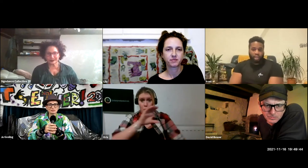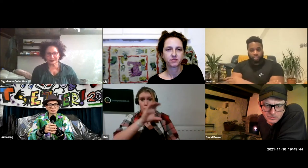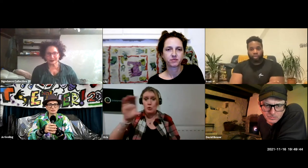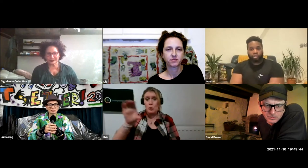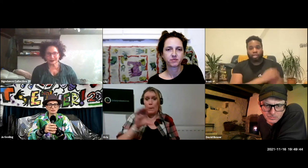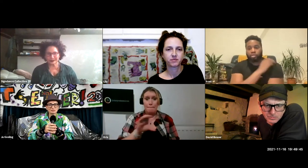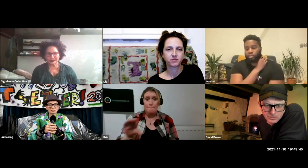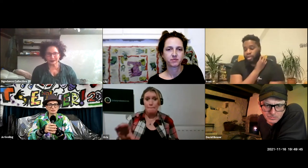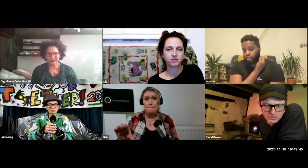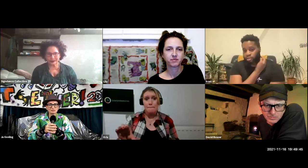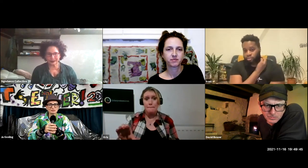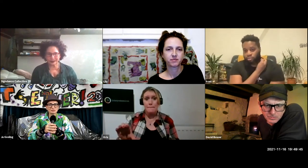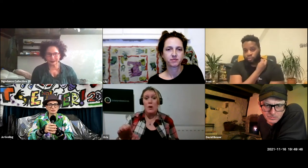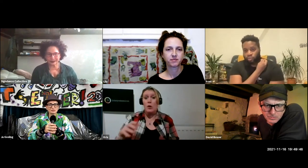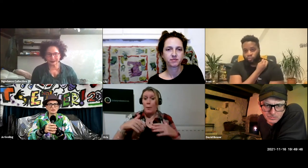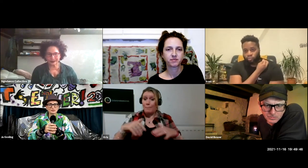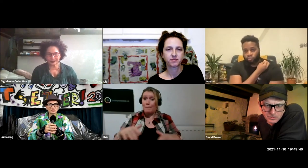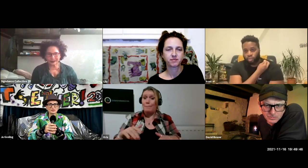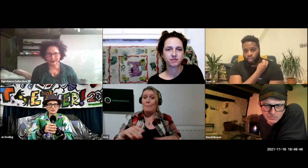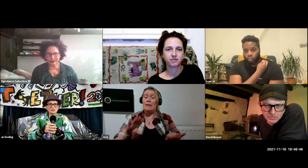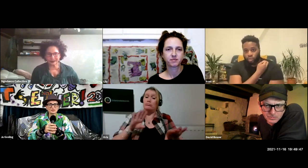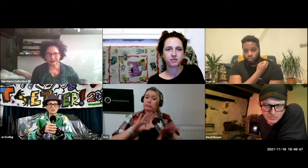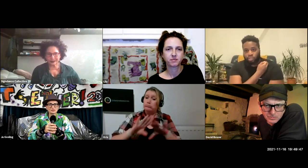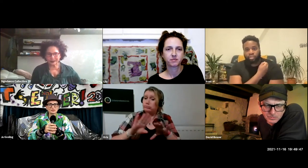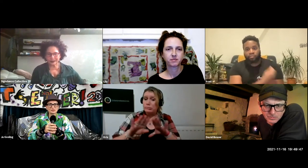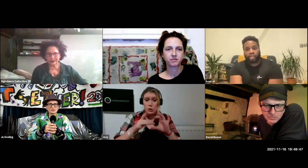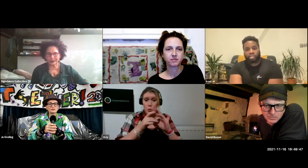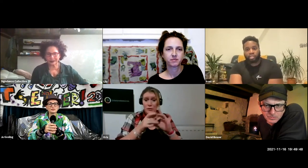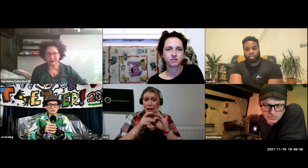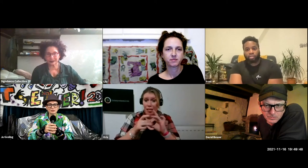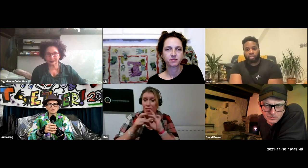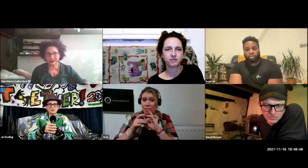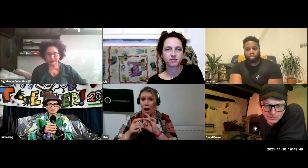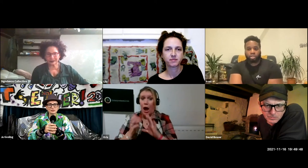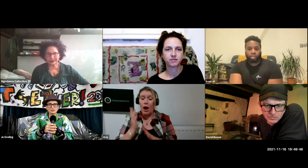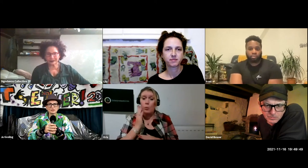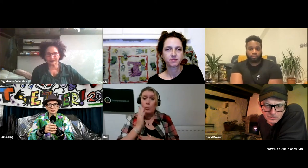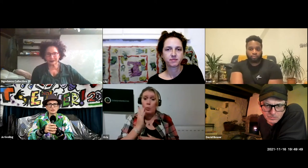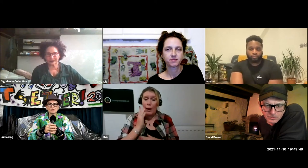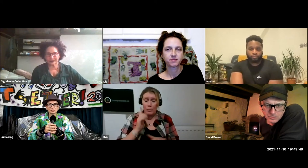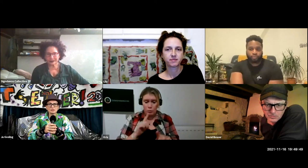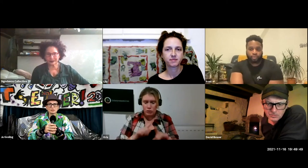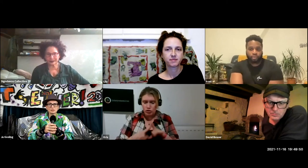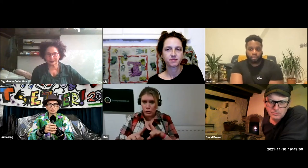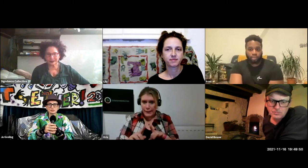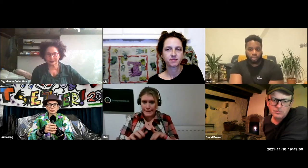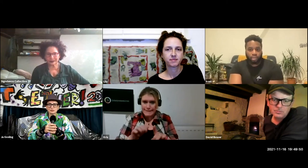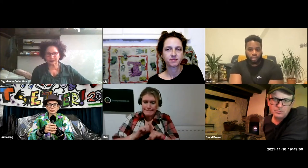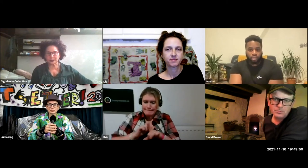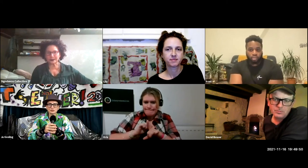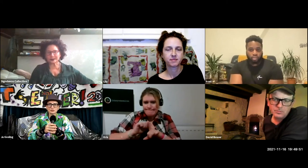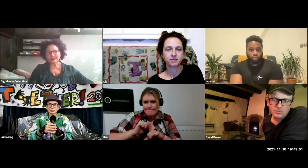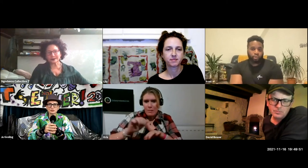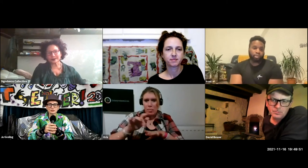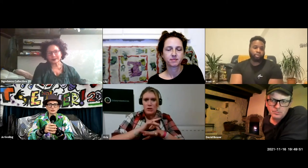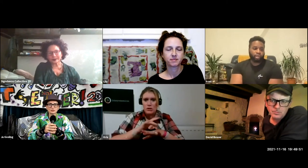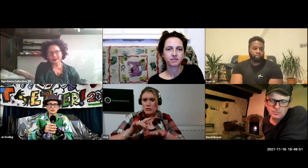with us. Another message by text, from